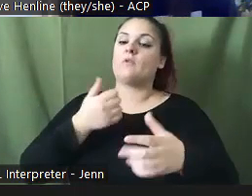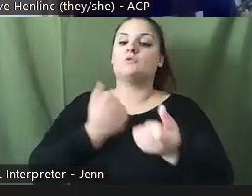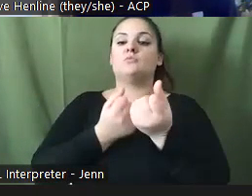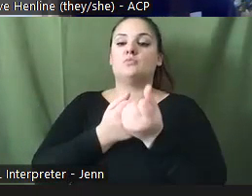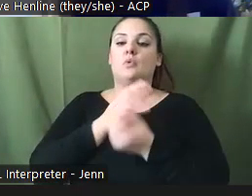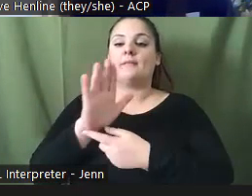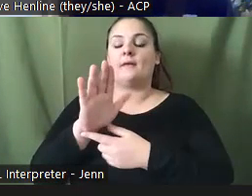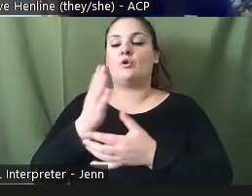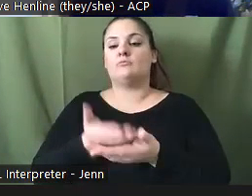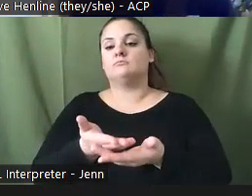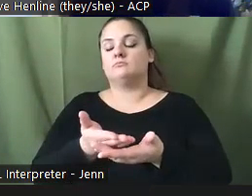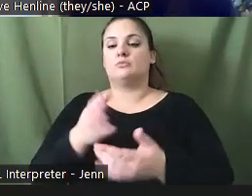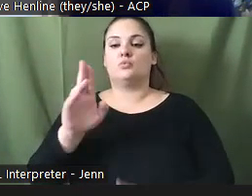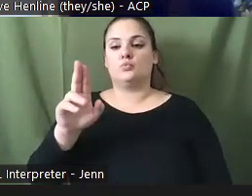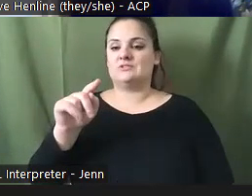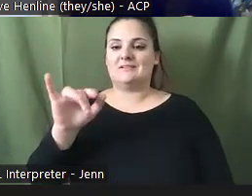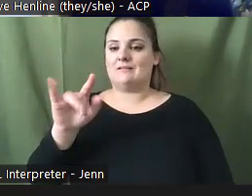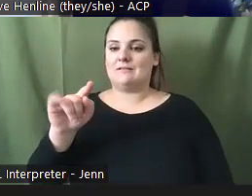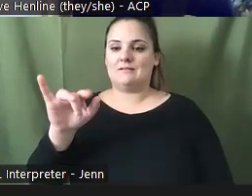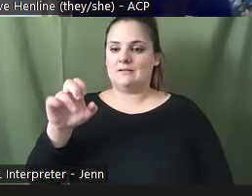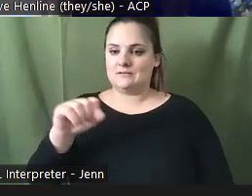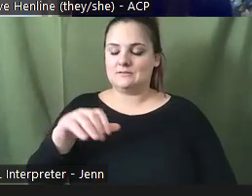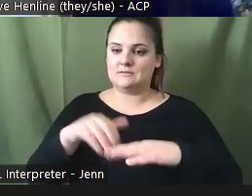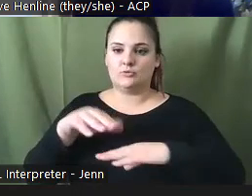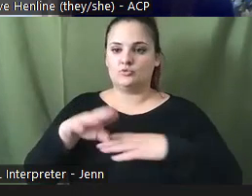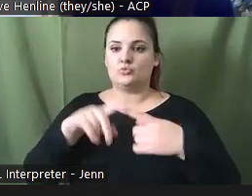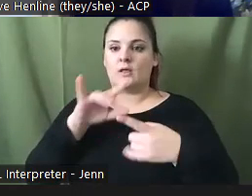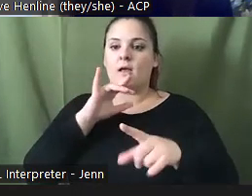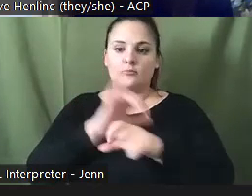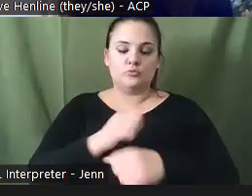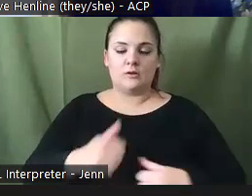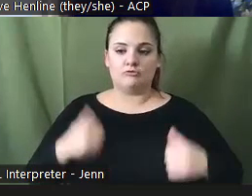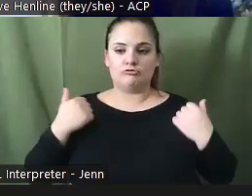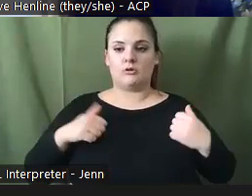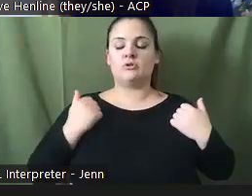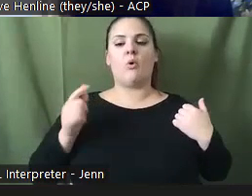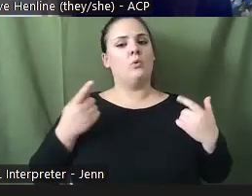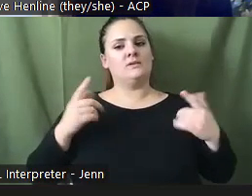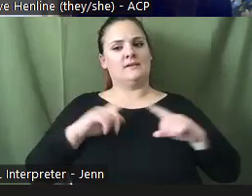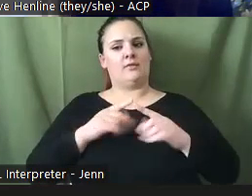actual address where somebody is living. There's always things that we can help people sort through